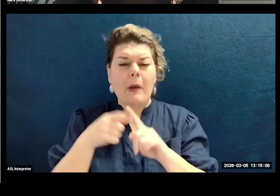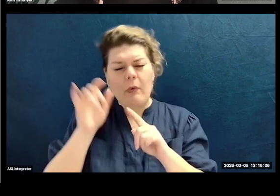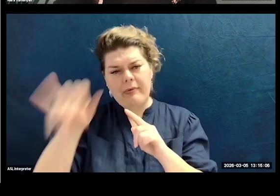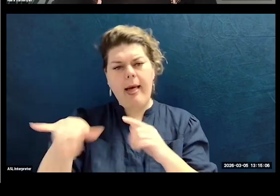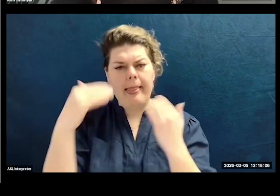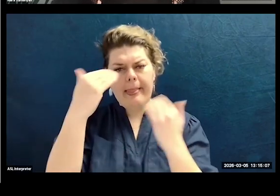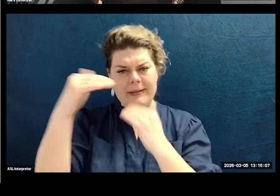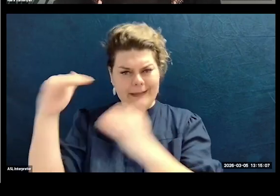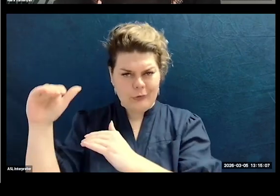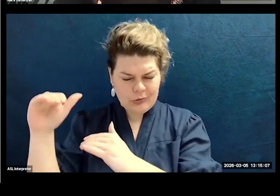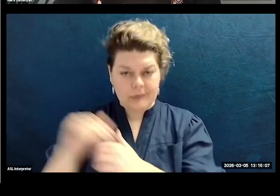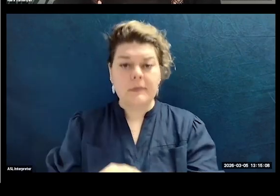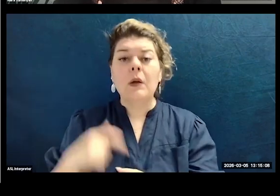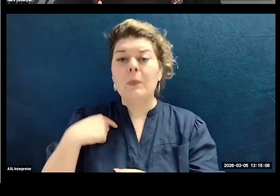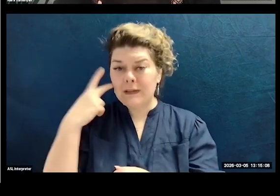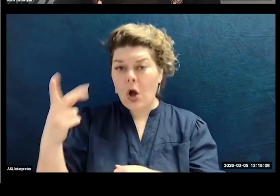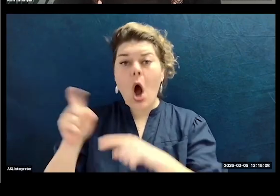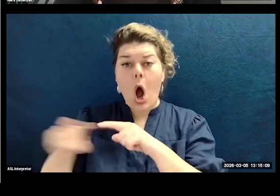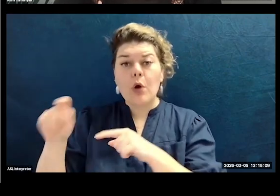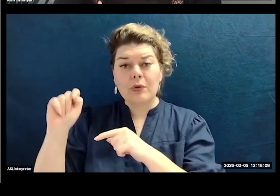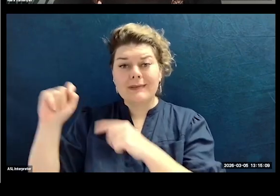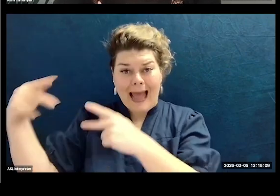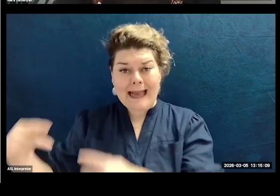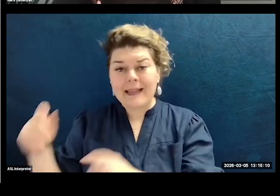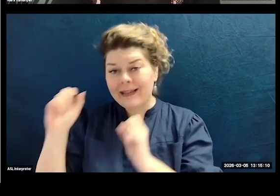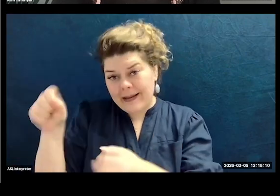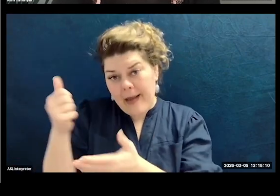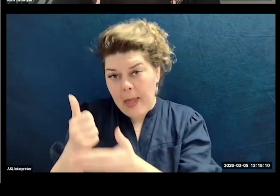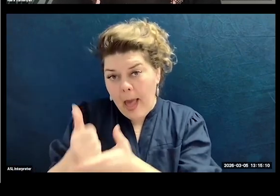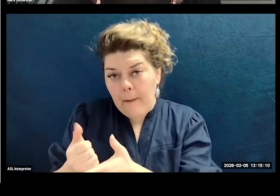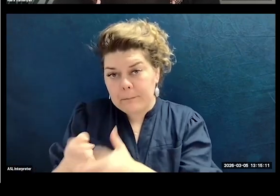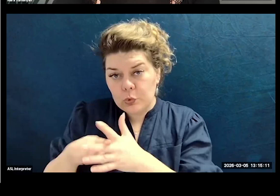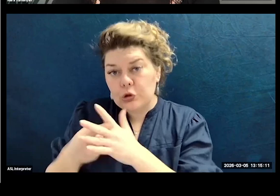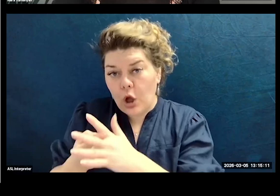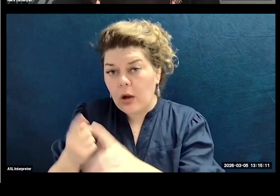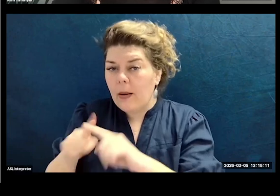We saw that auto-tagging can be a helpful starting point, but it's not perfect.